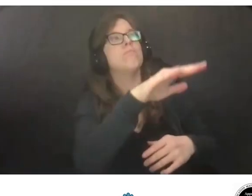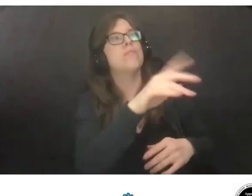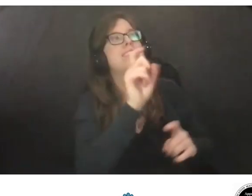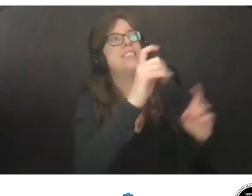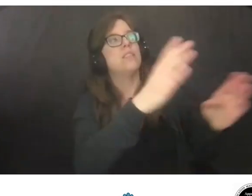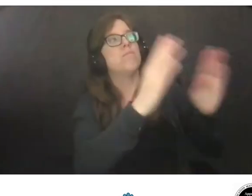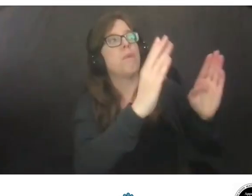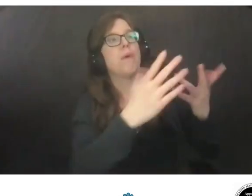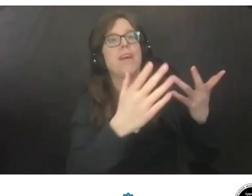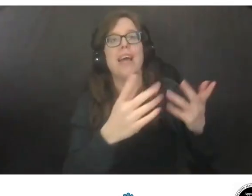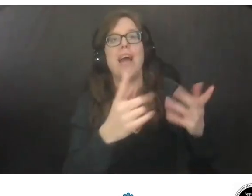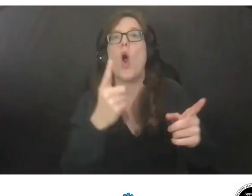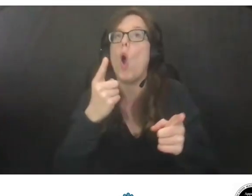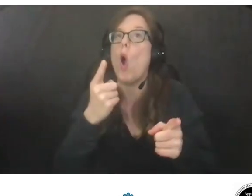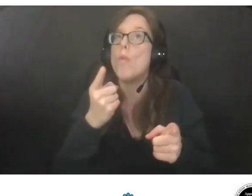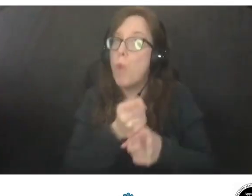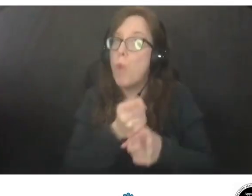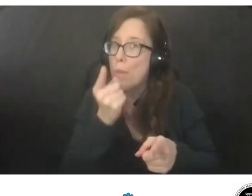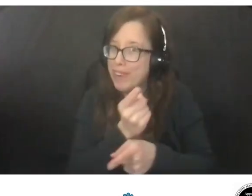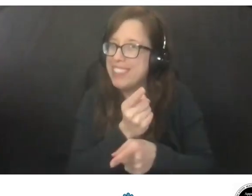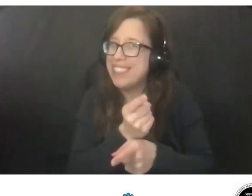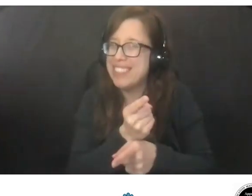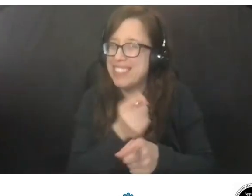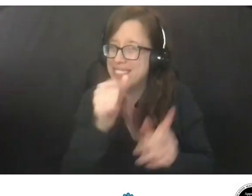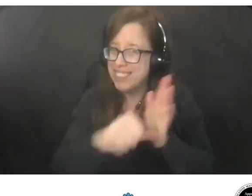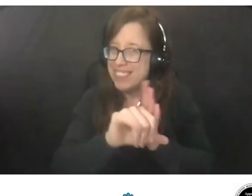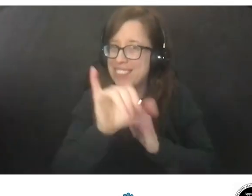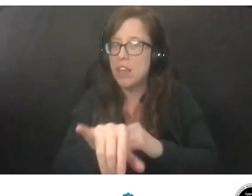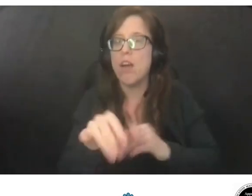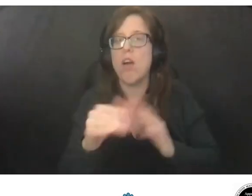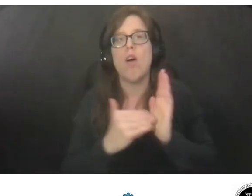"Appropriately" being a key word there a lot of times. That's a